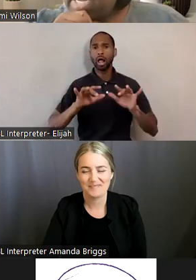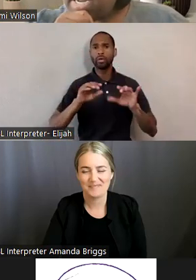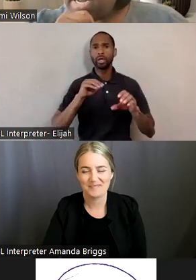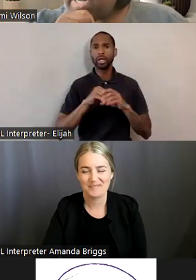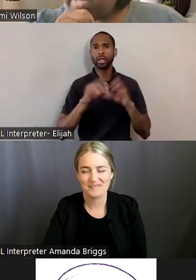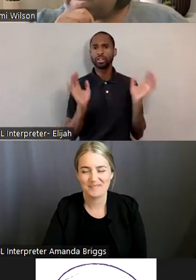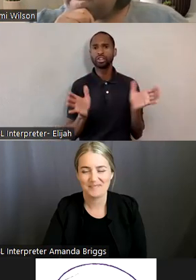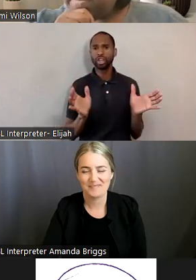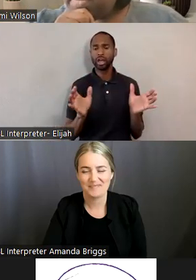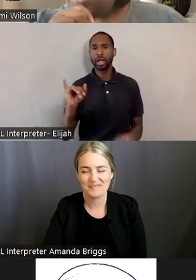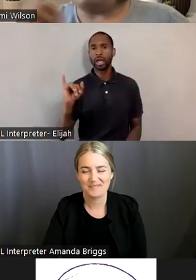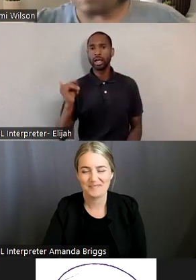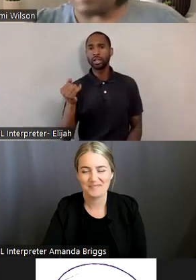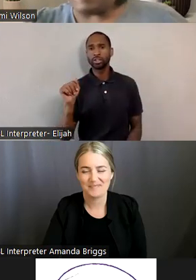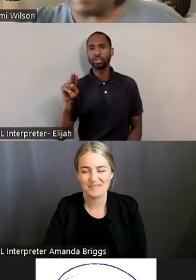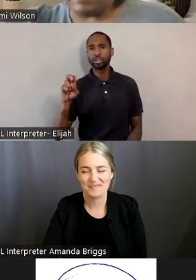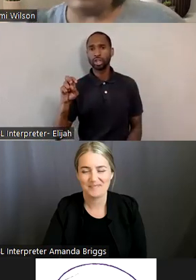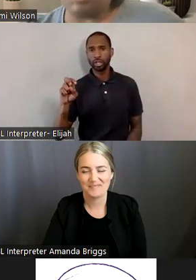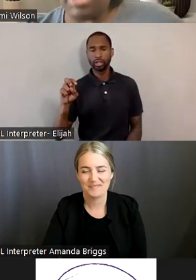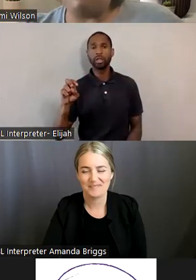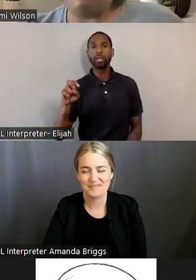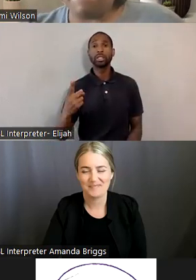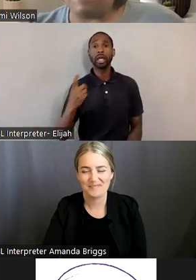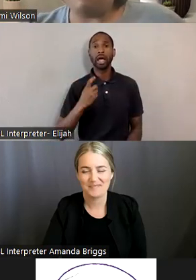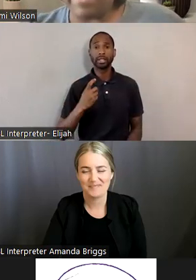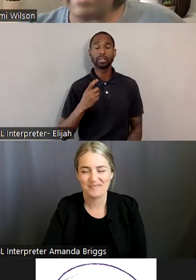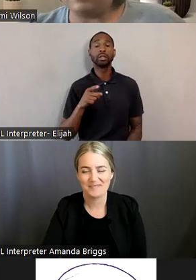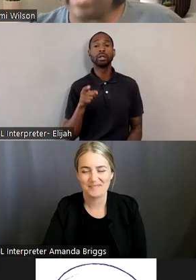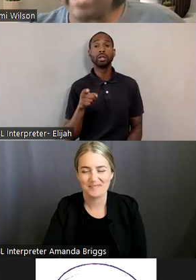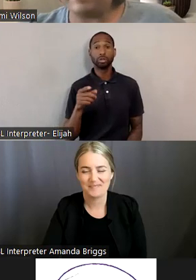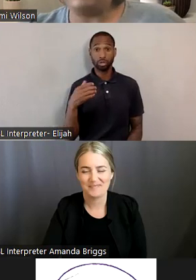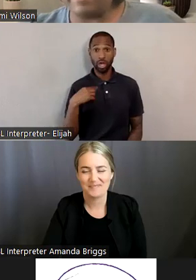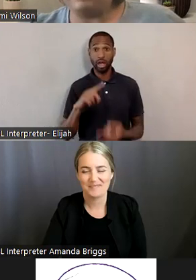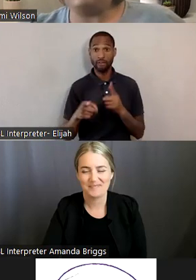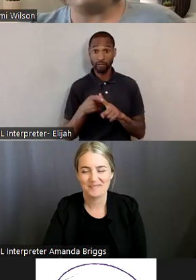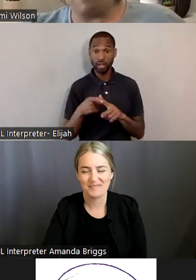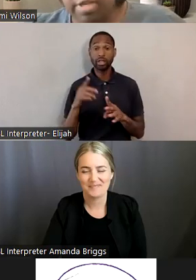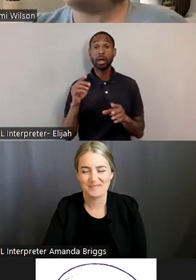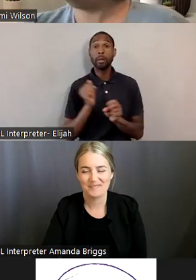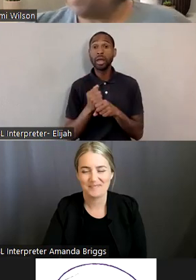Jane asked does she have friends creating an unhealthy bond with her?